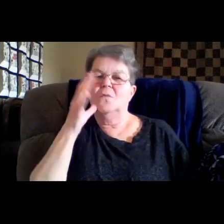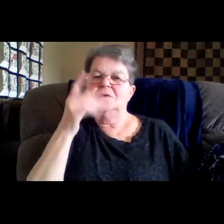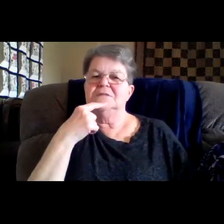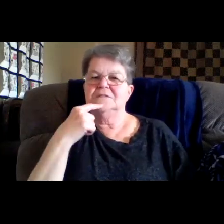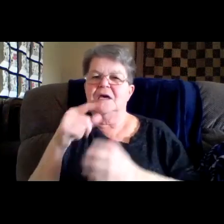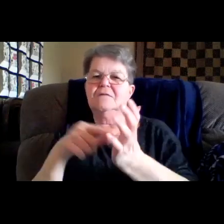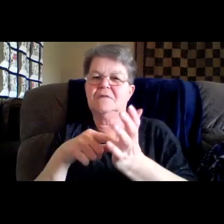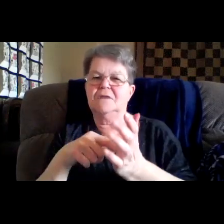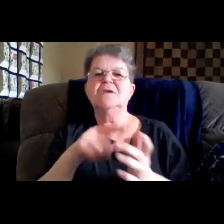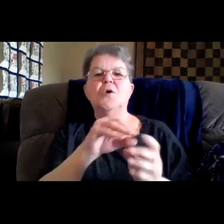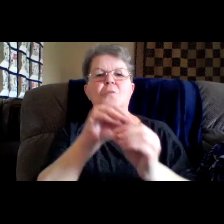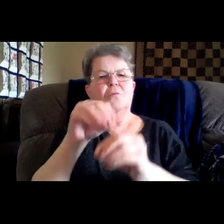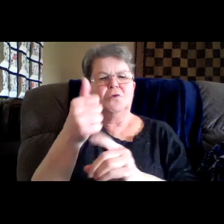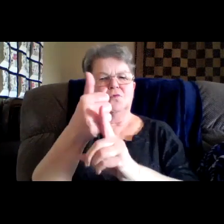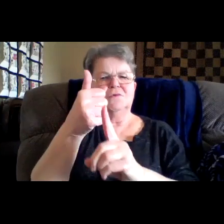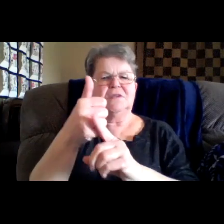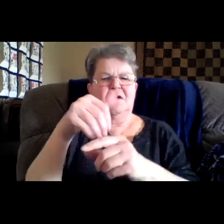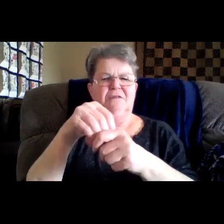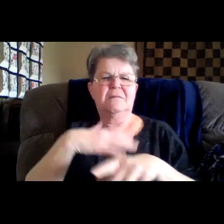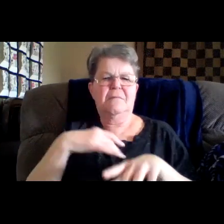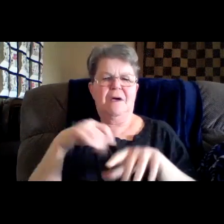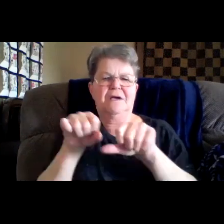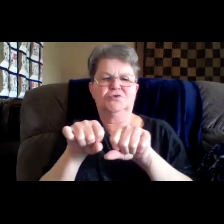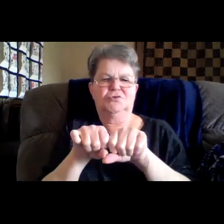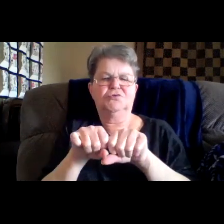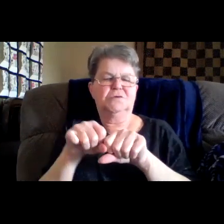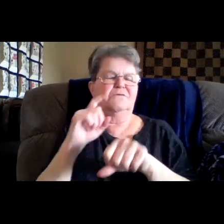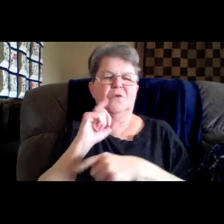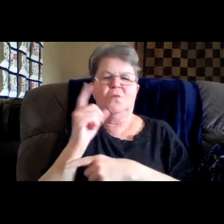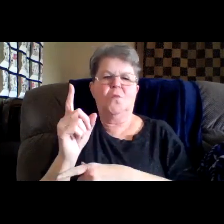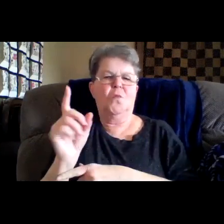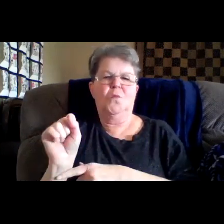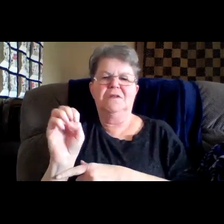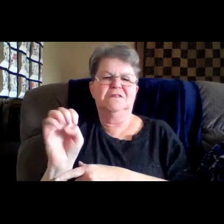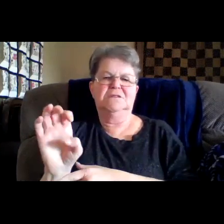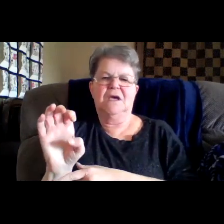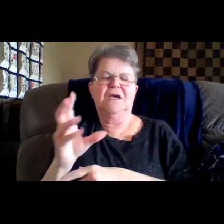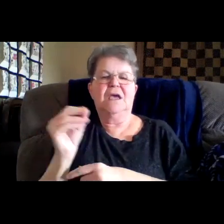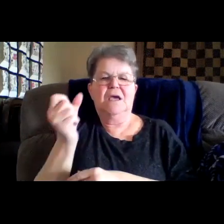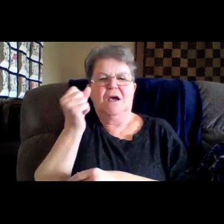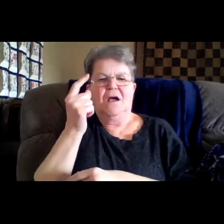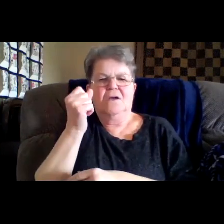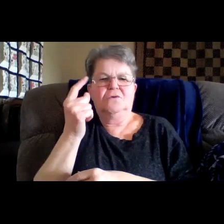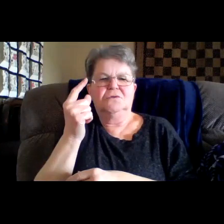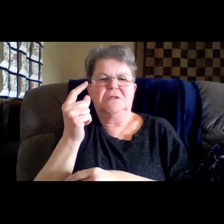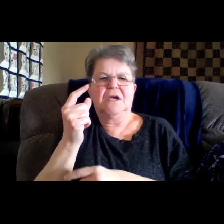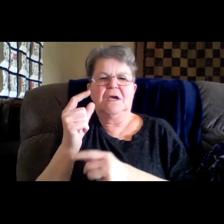Put yourself in my shoes for just one second and understand how much of the platitudes